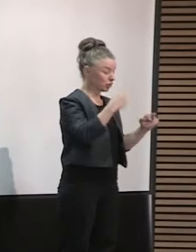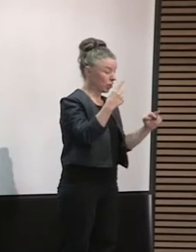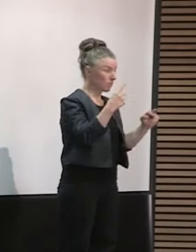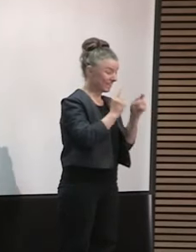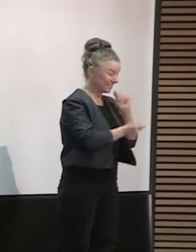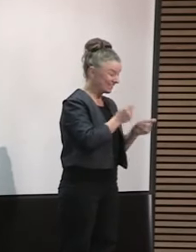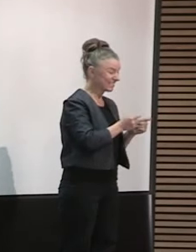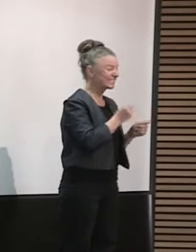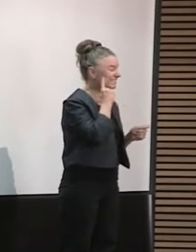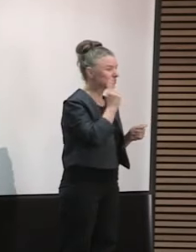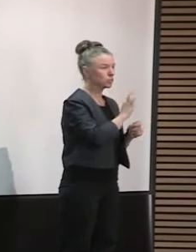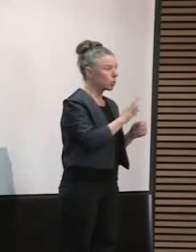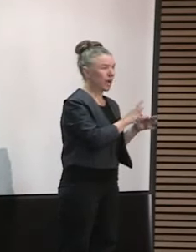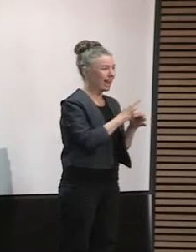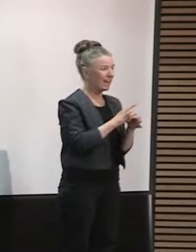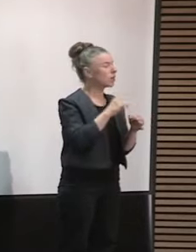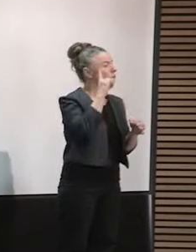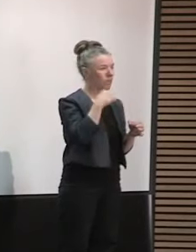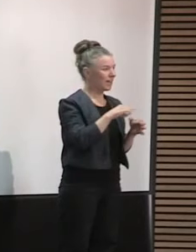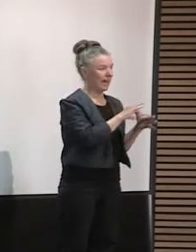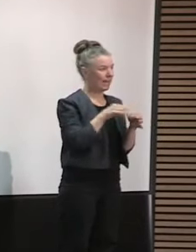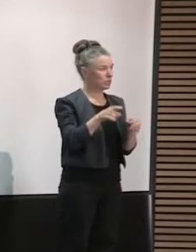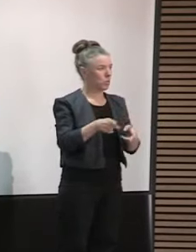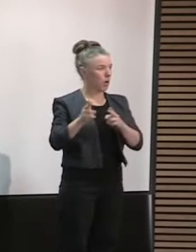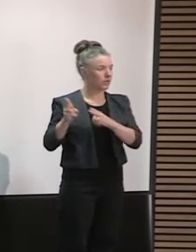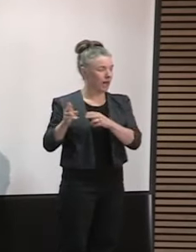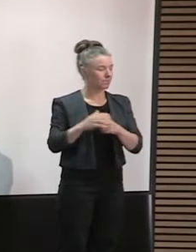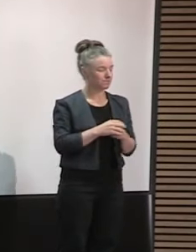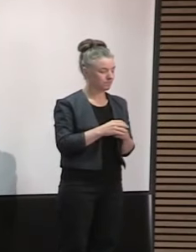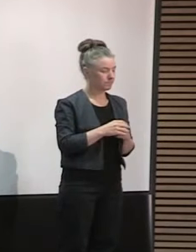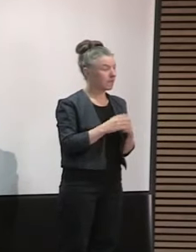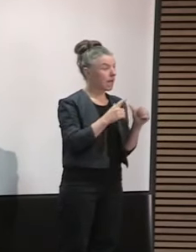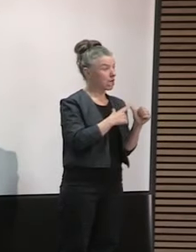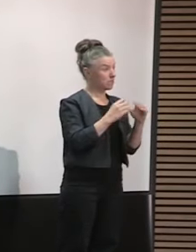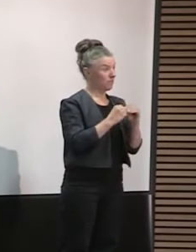across the border has increased 233% to 100. Do you